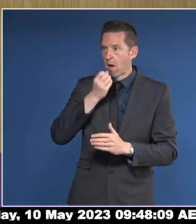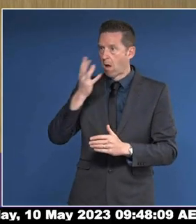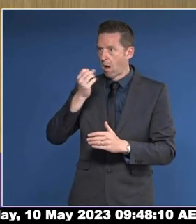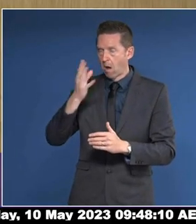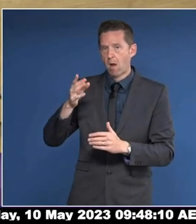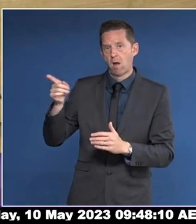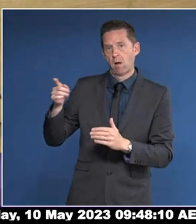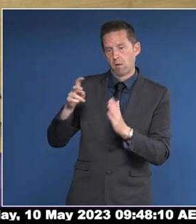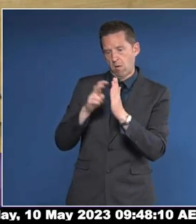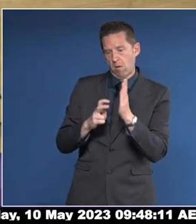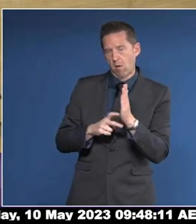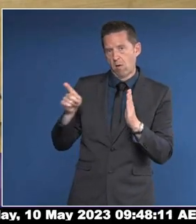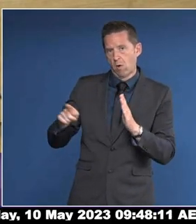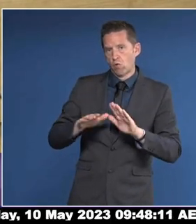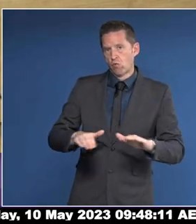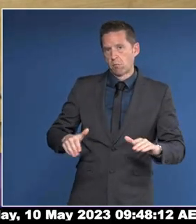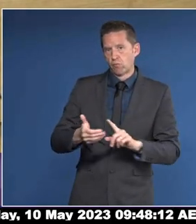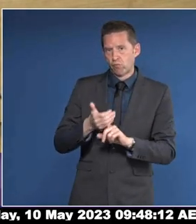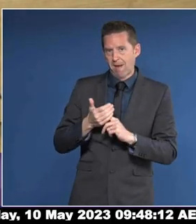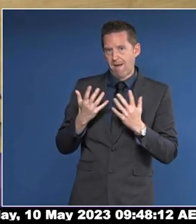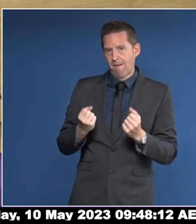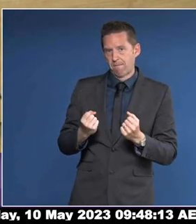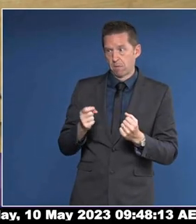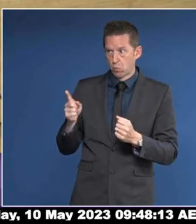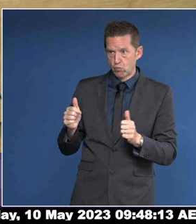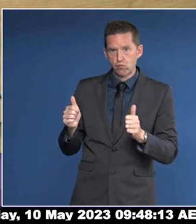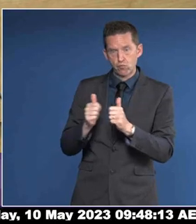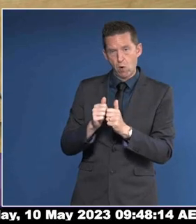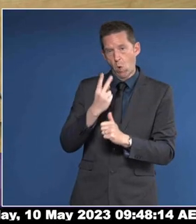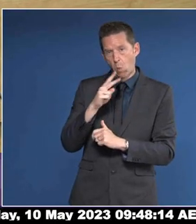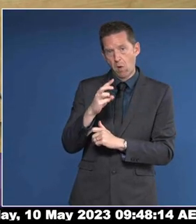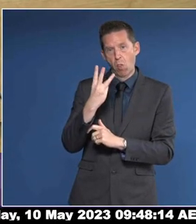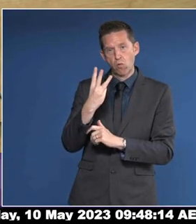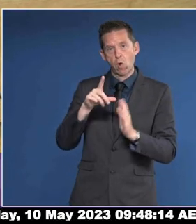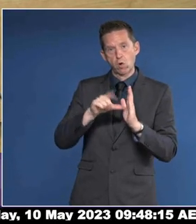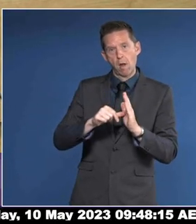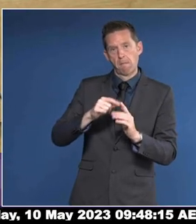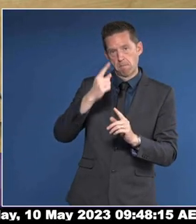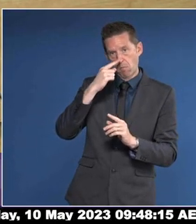Would you agree that a review of those 23 notifications provided the department with